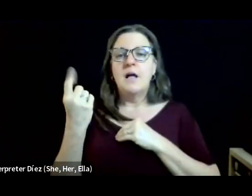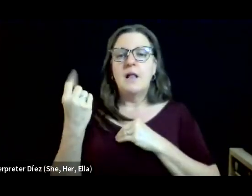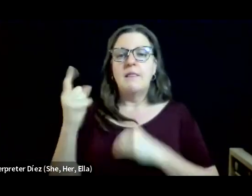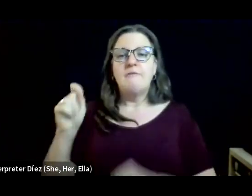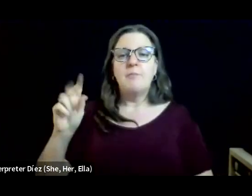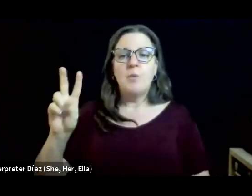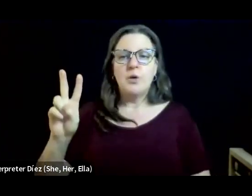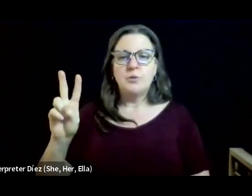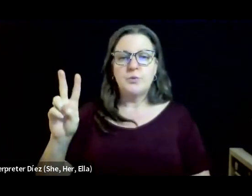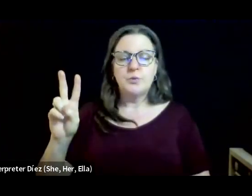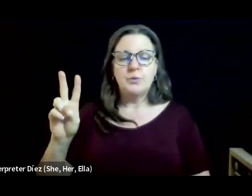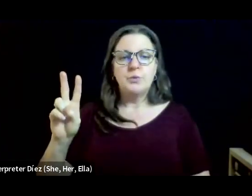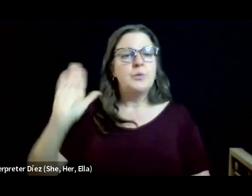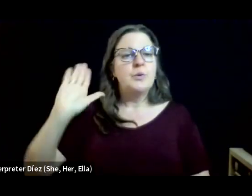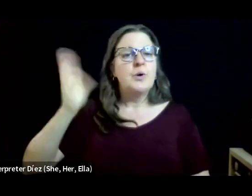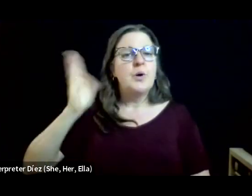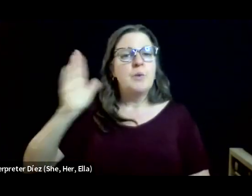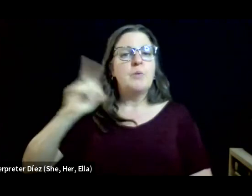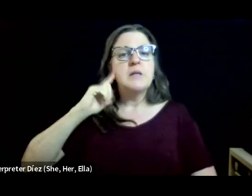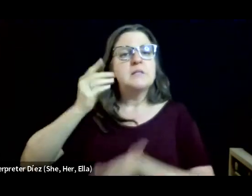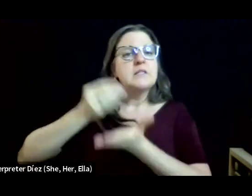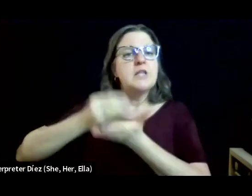Presentation of Purchasing Update.